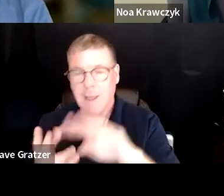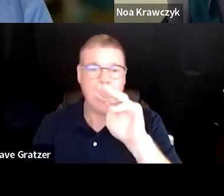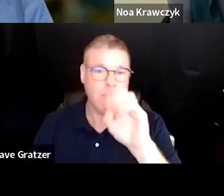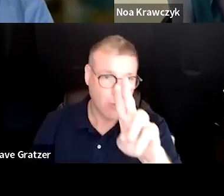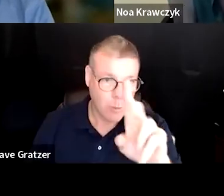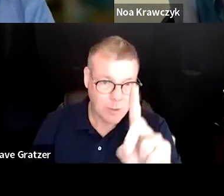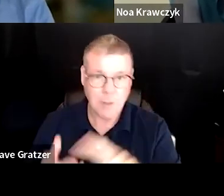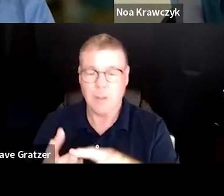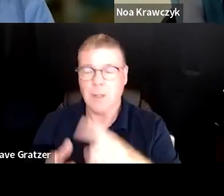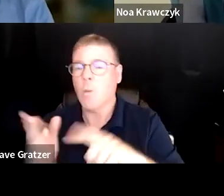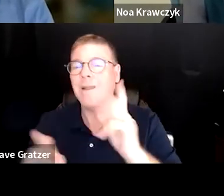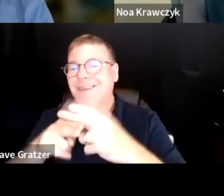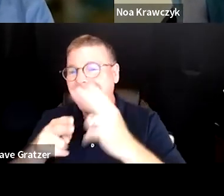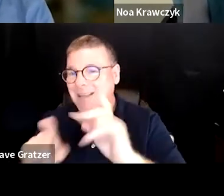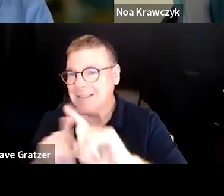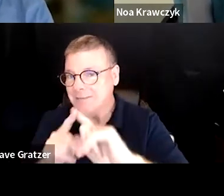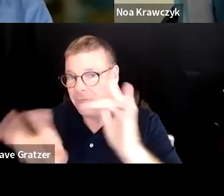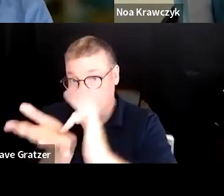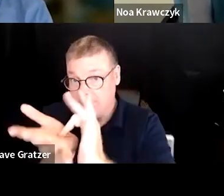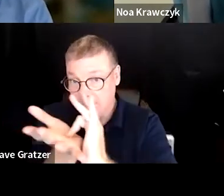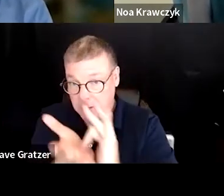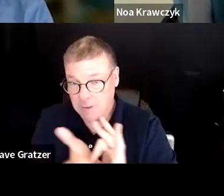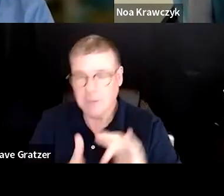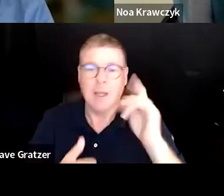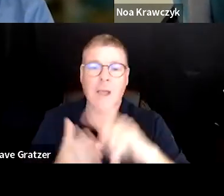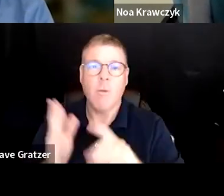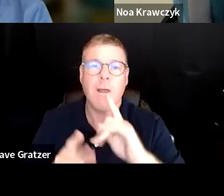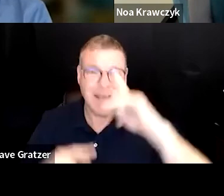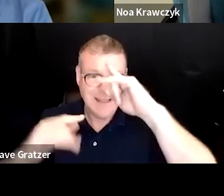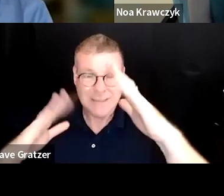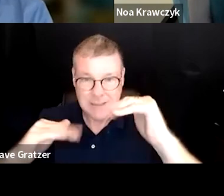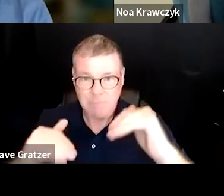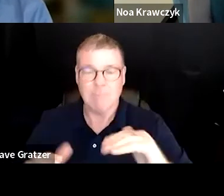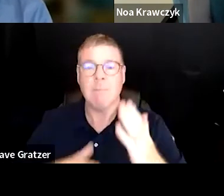What are the different medications? What the expectation and partnership is of our correction staff.